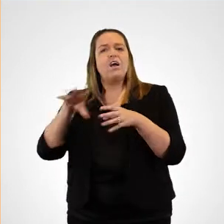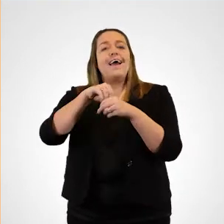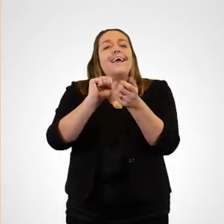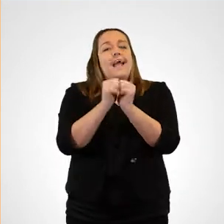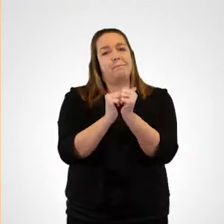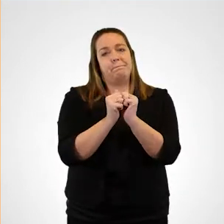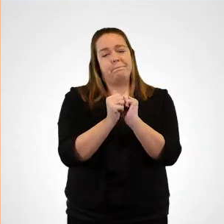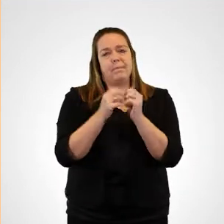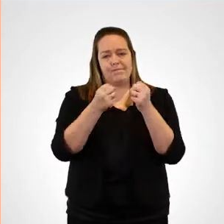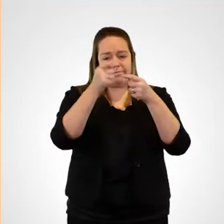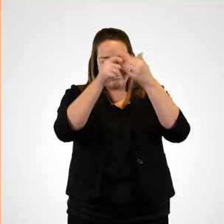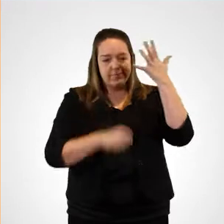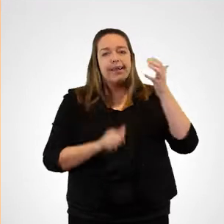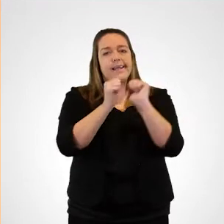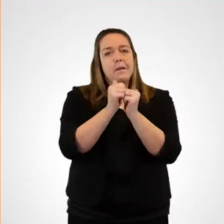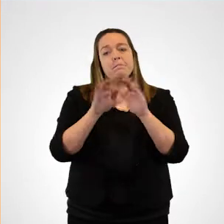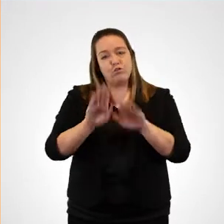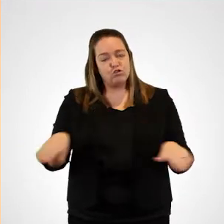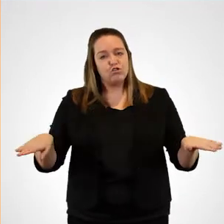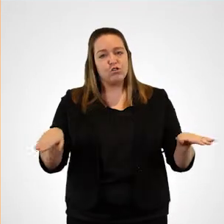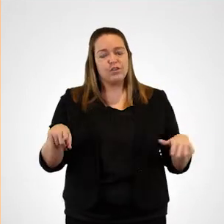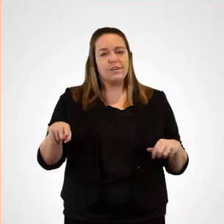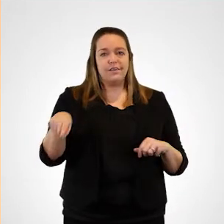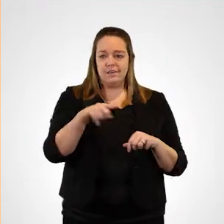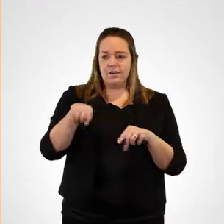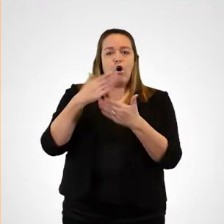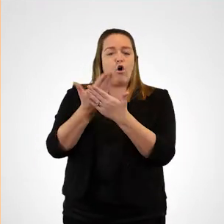a whole series of games for children, that are based on the computer